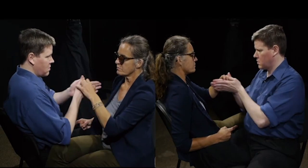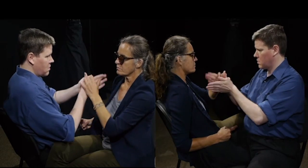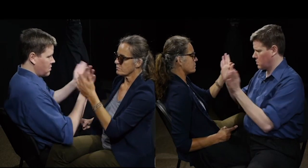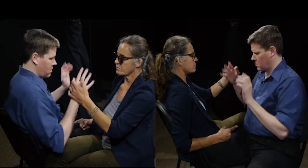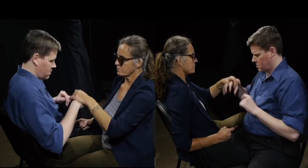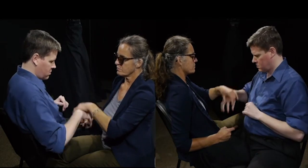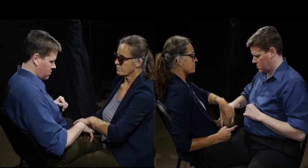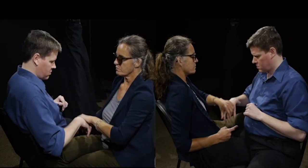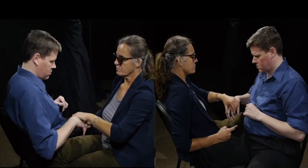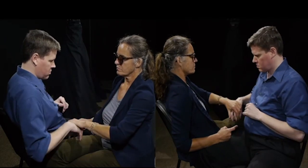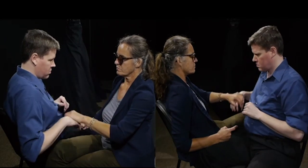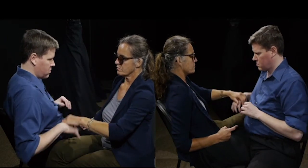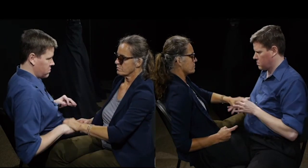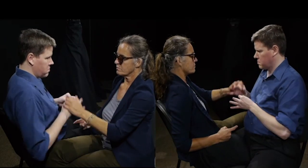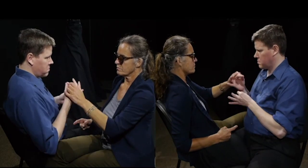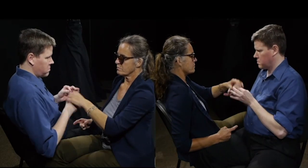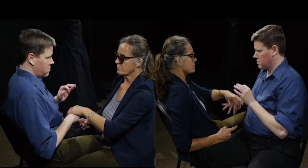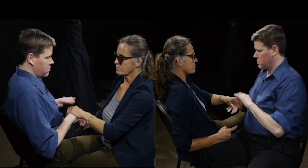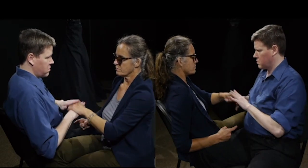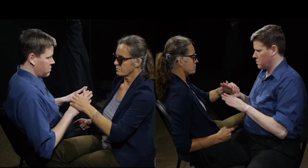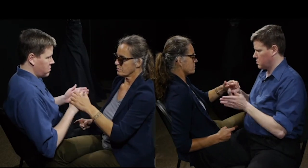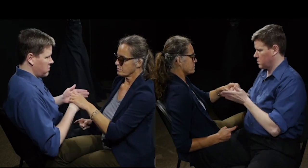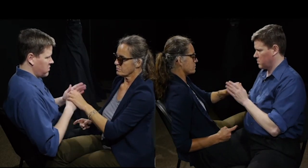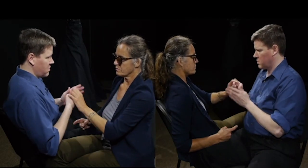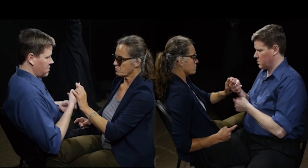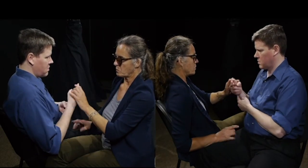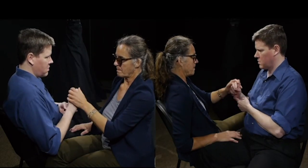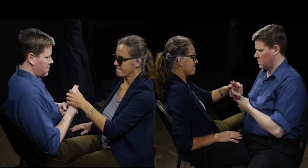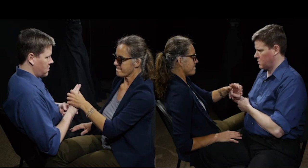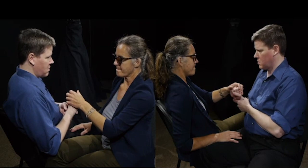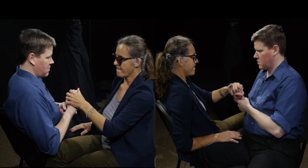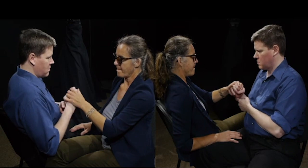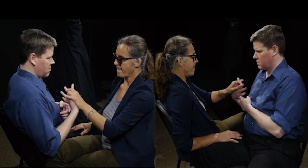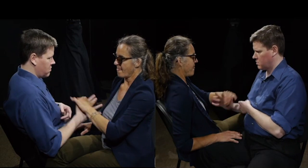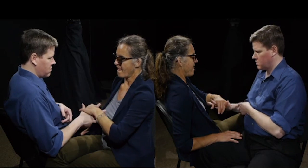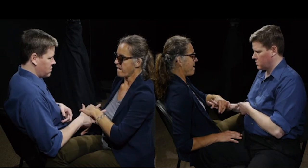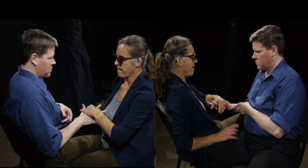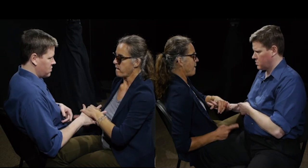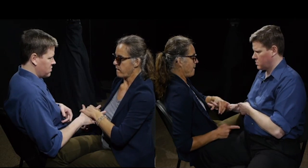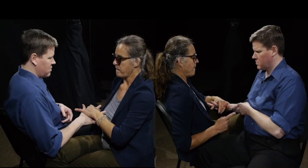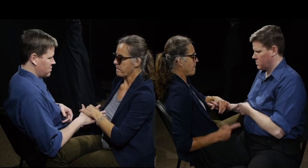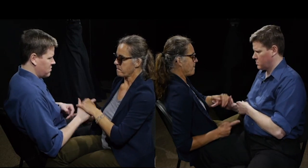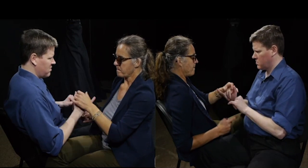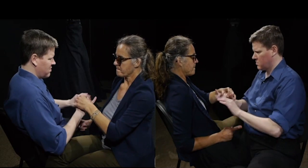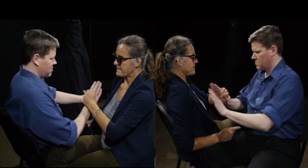But if we don't add any of that information, the word simply refers to a house.